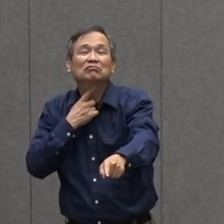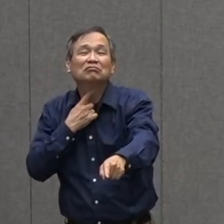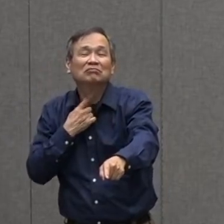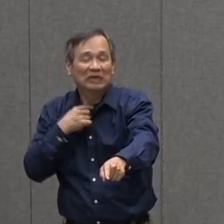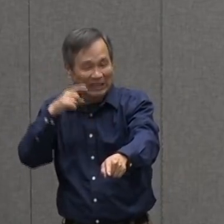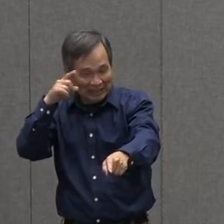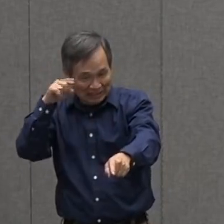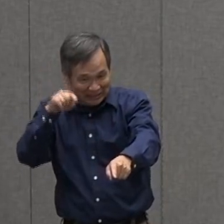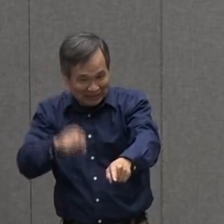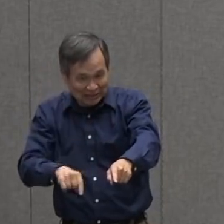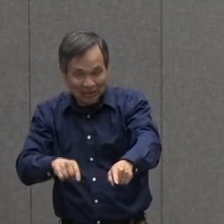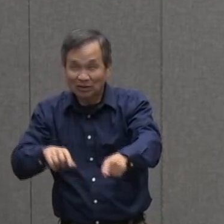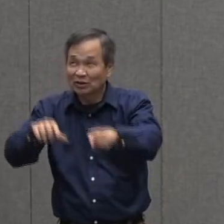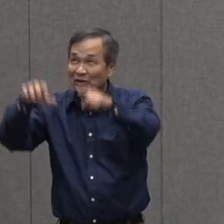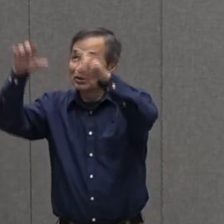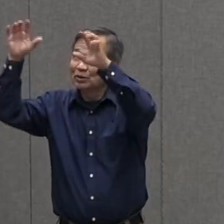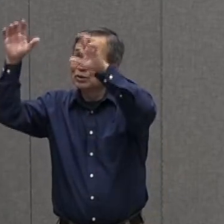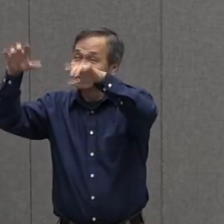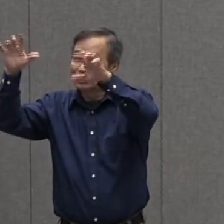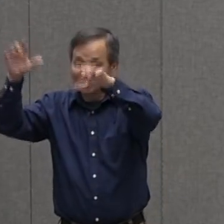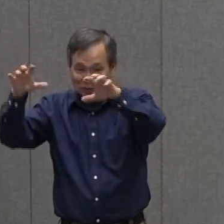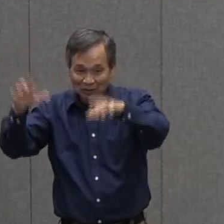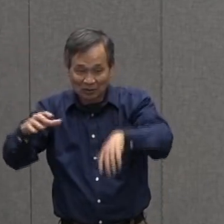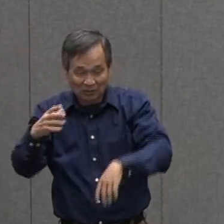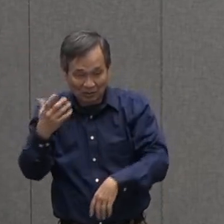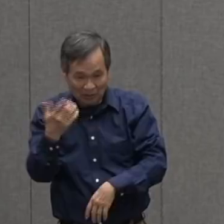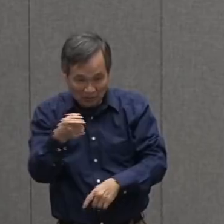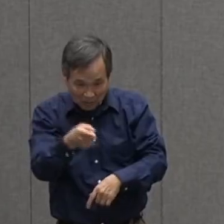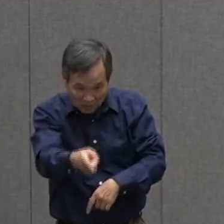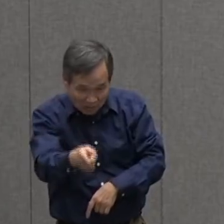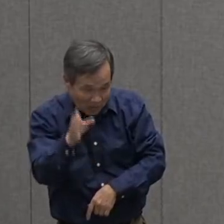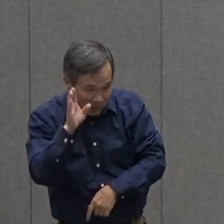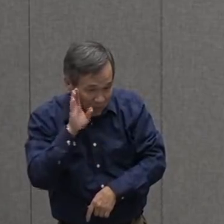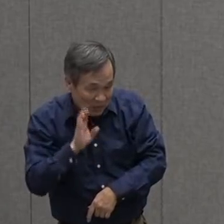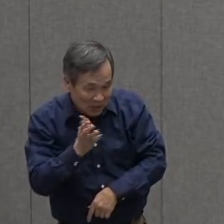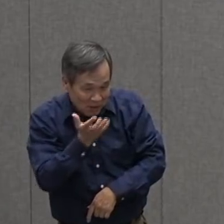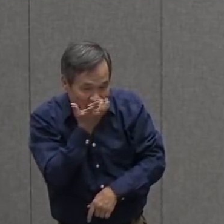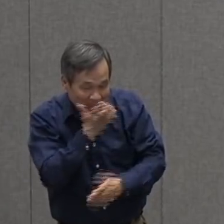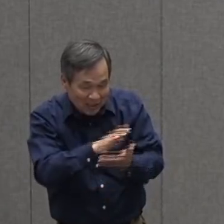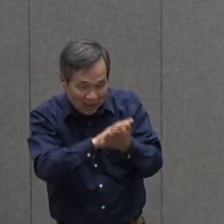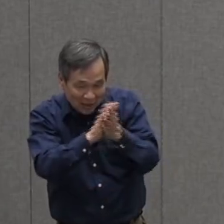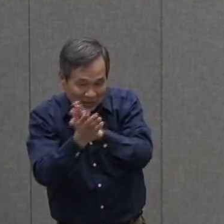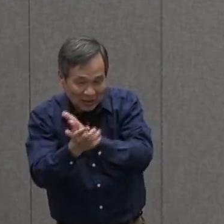"to green up the grass all brown and dead "that needed the rain from the cloud overhead.